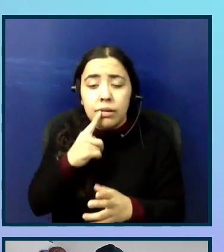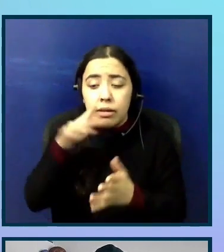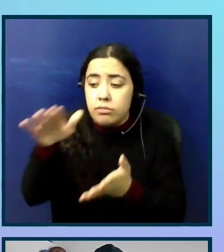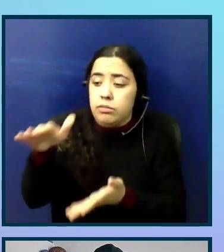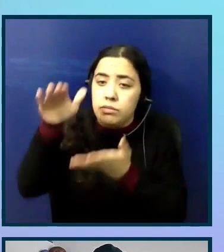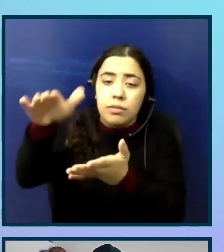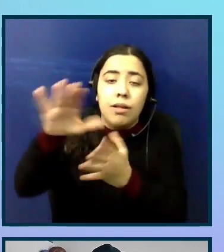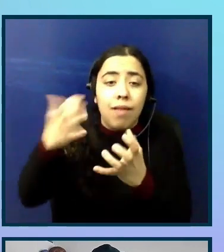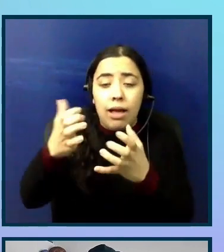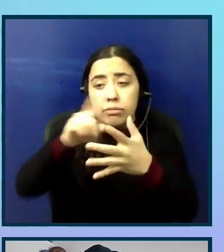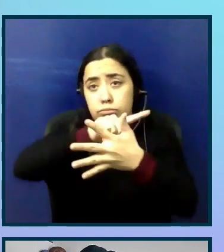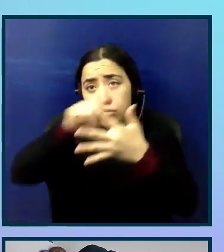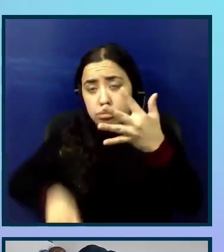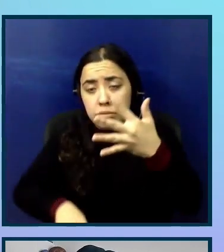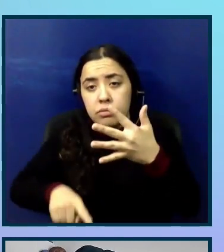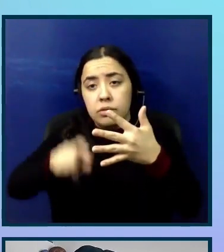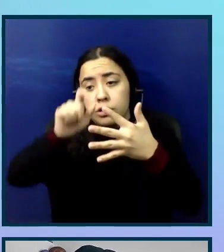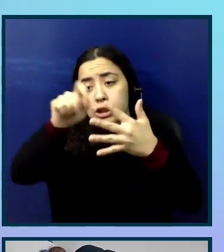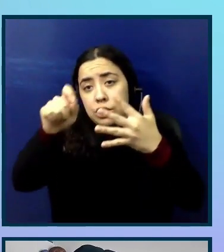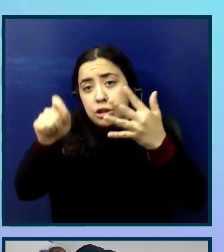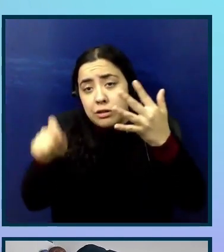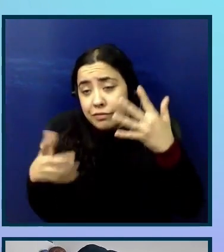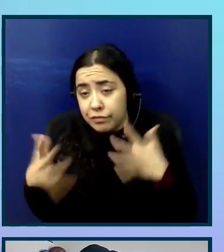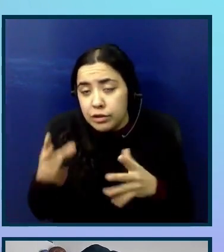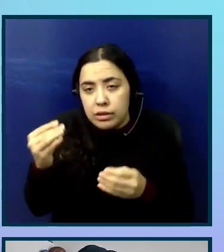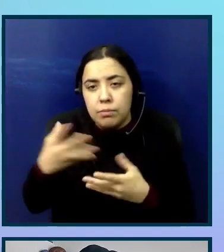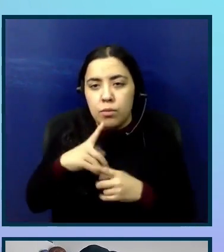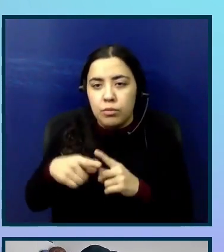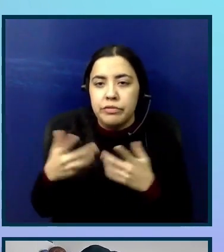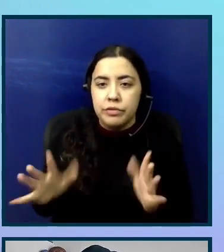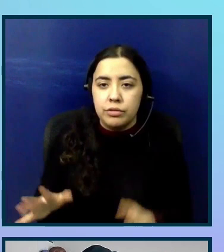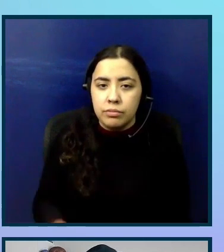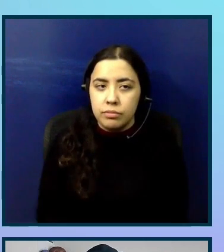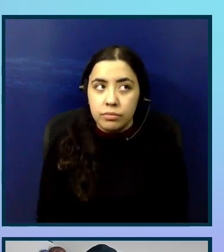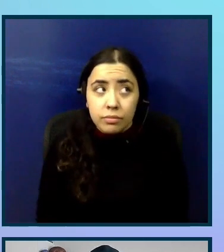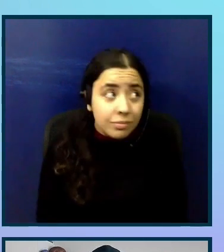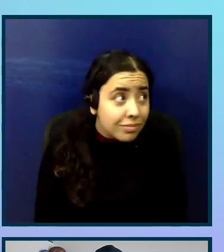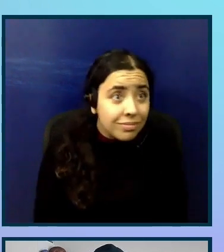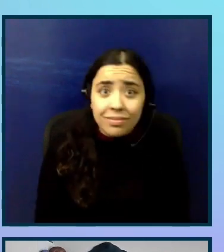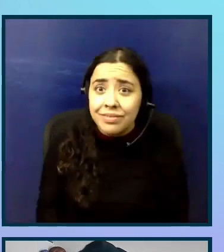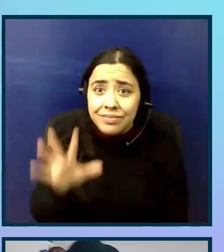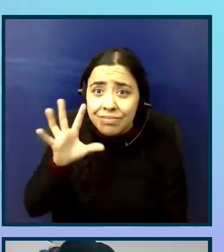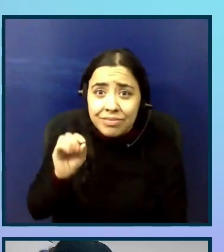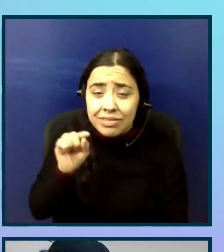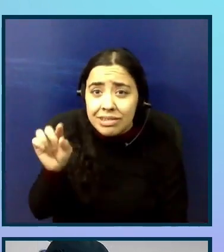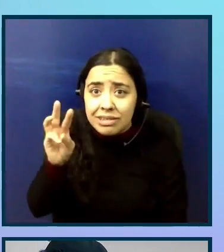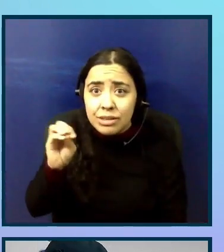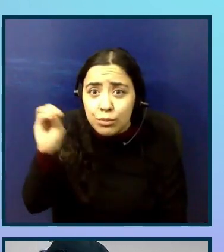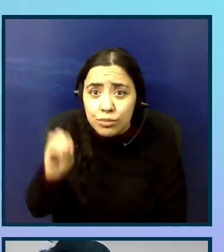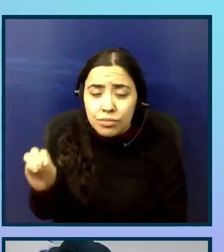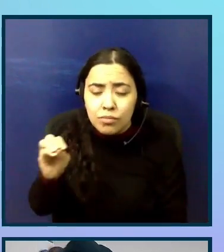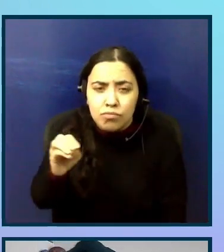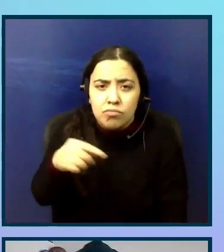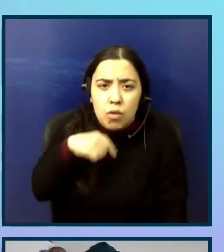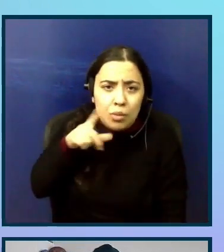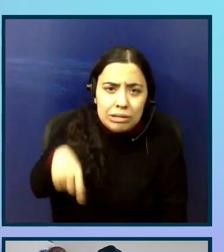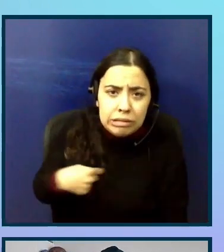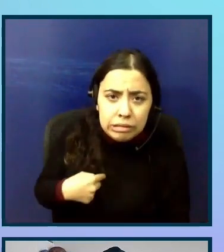And I can tell you 50 to 60% of that I didn't even need. I just need to get to the stuff that I needed from there and be able to pull that.